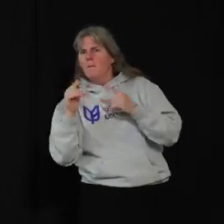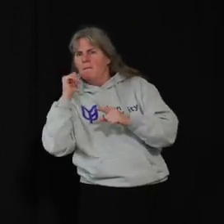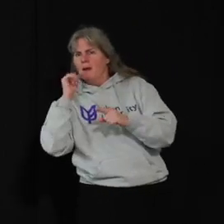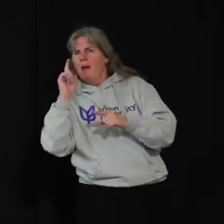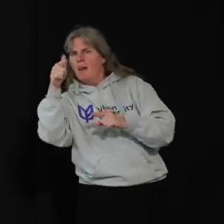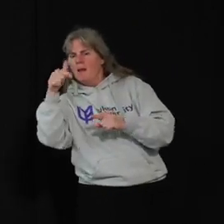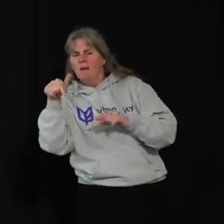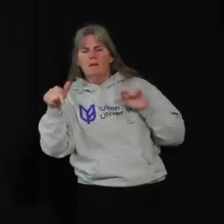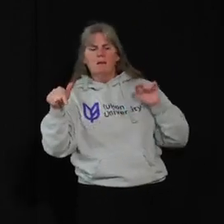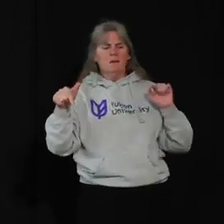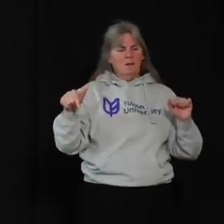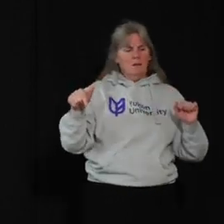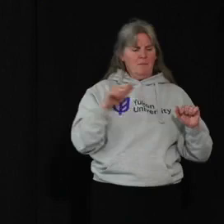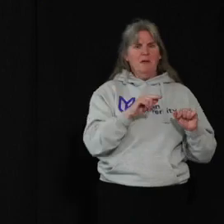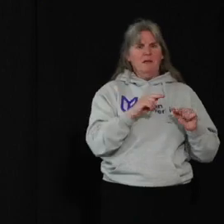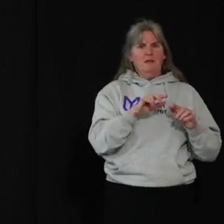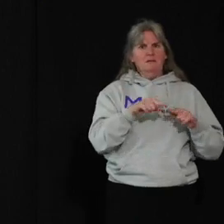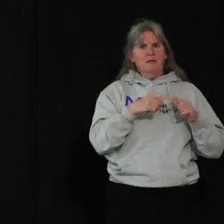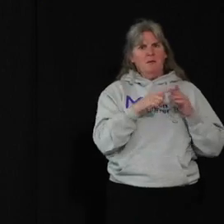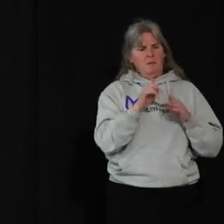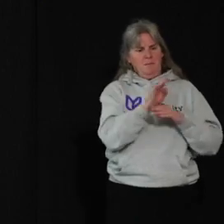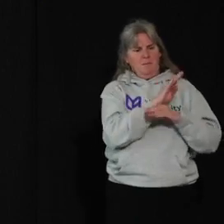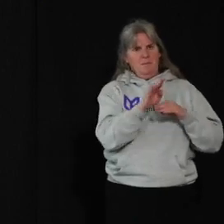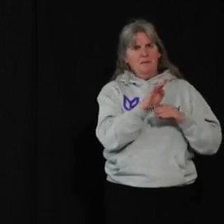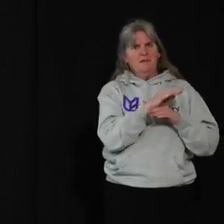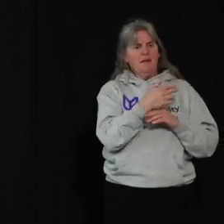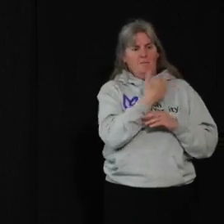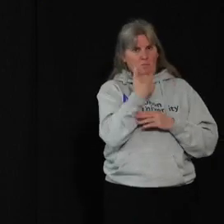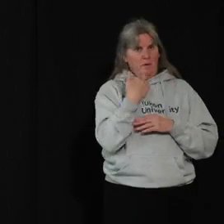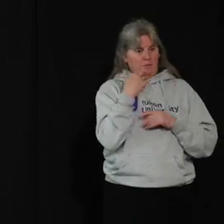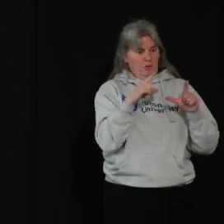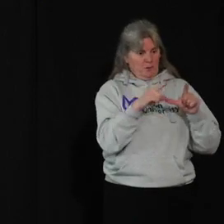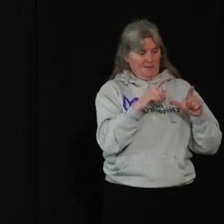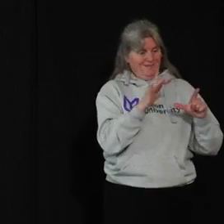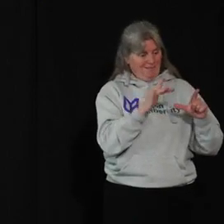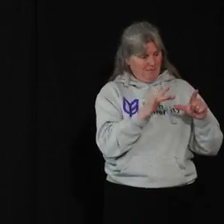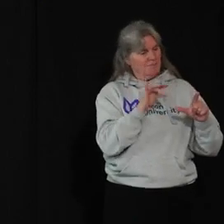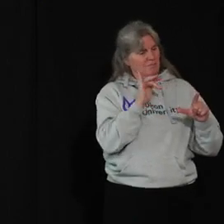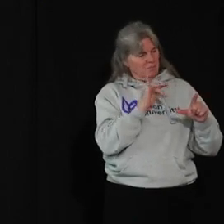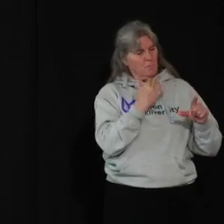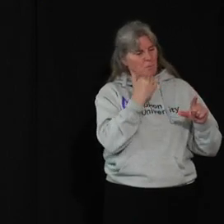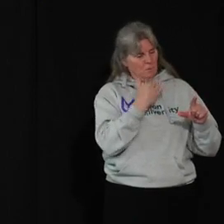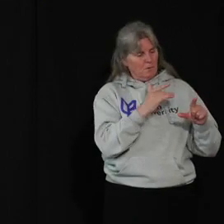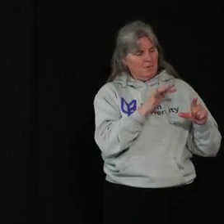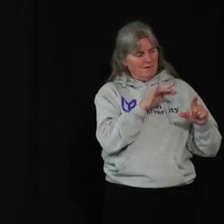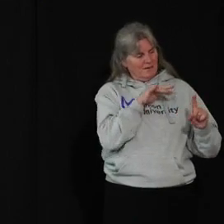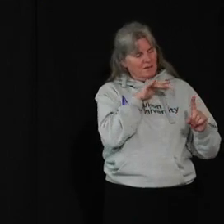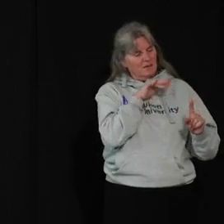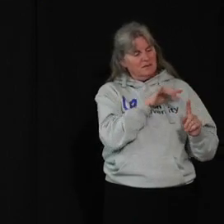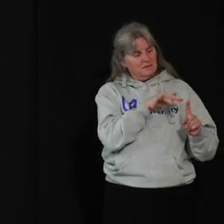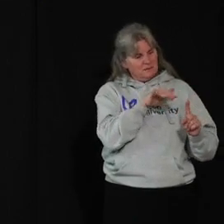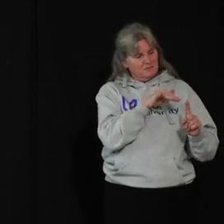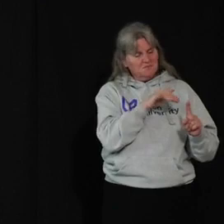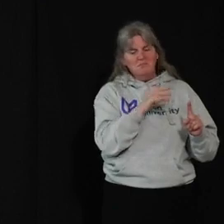But I think we're starting with those businesses that have restaurant licenses and then moving ourselves to the